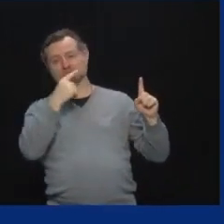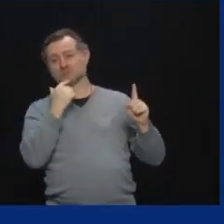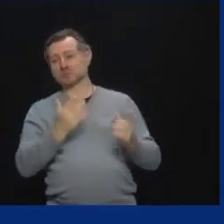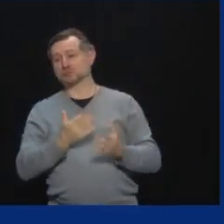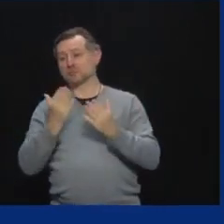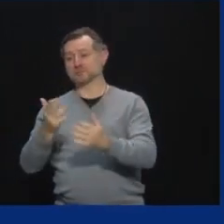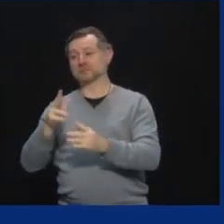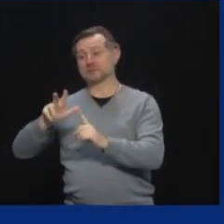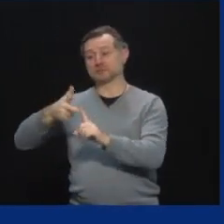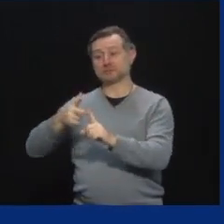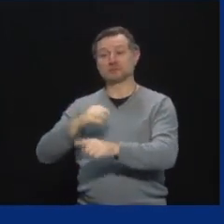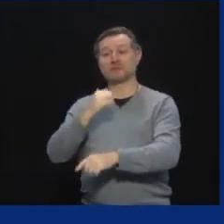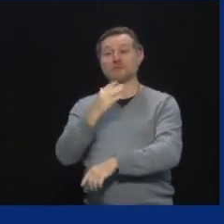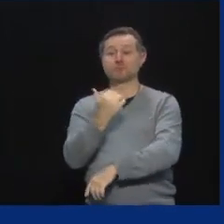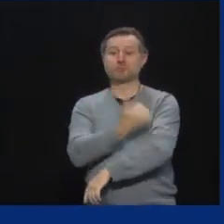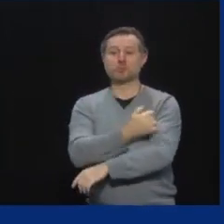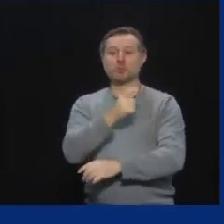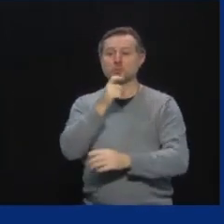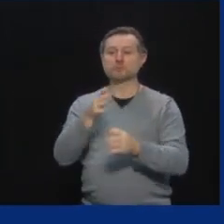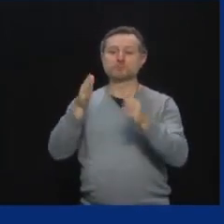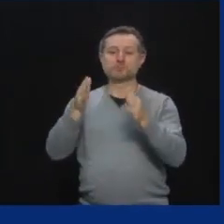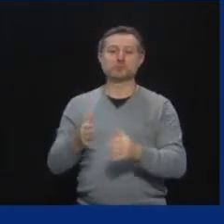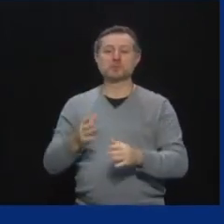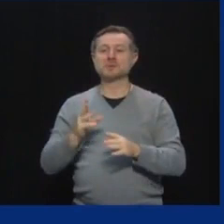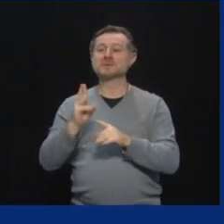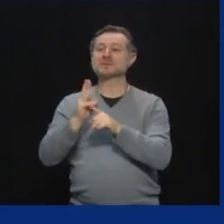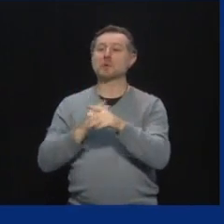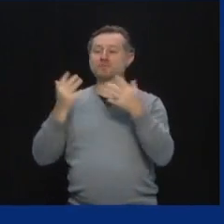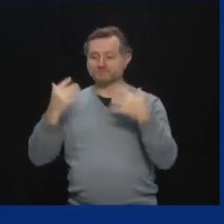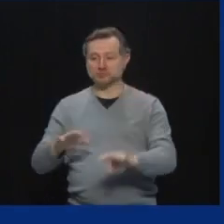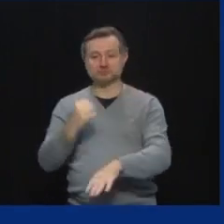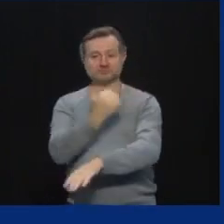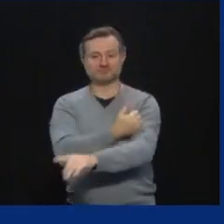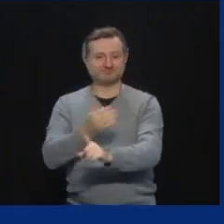least six months ago, 65 and older living with medical conditions, high